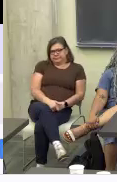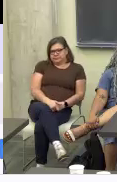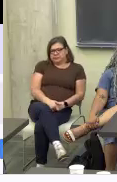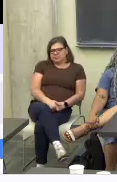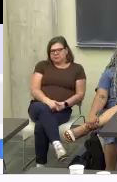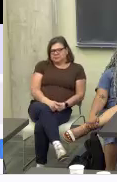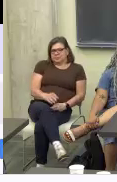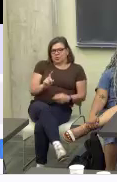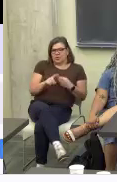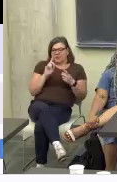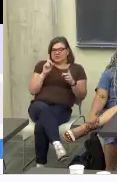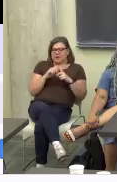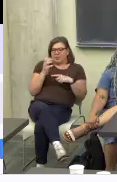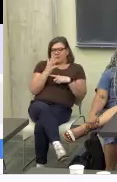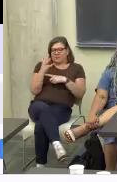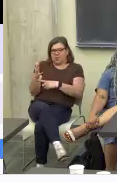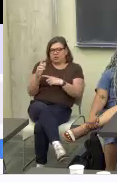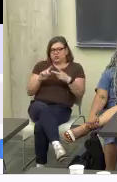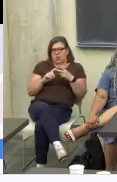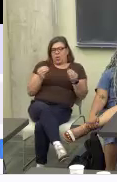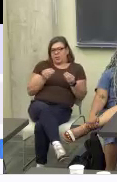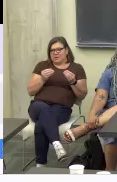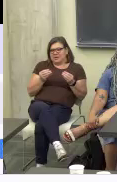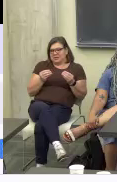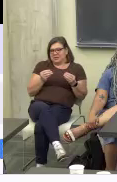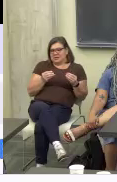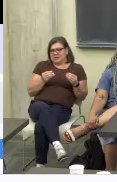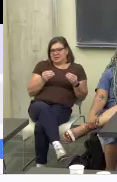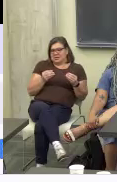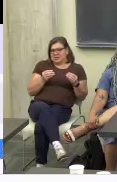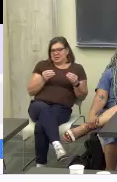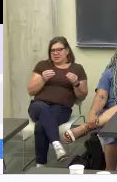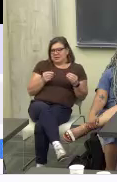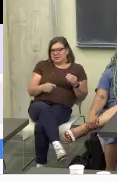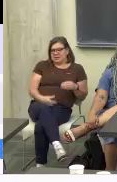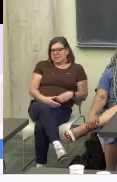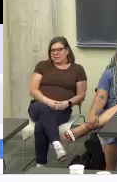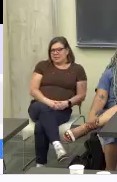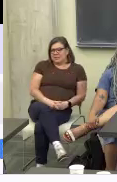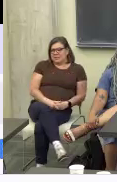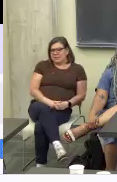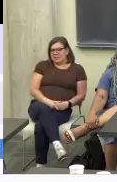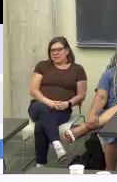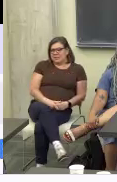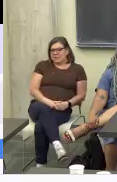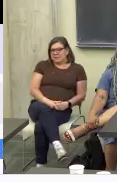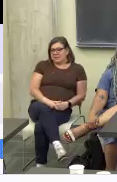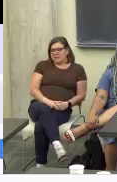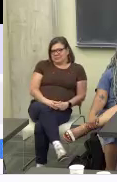the forest or whether it's mediated by commerce and harvested from the shells of a store, it all comes from the earth. When we speak of these not as things or